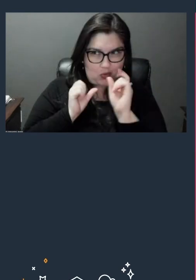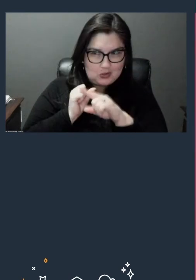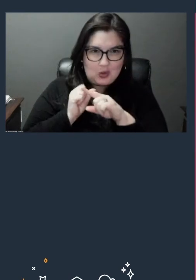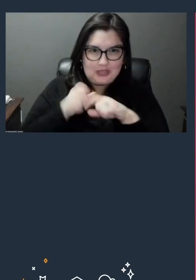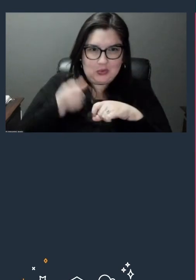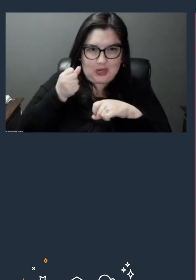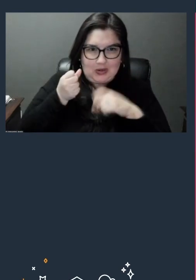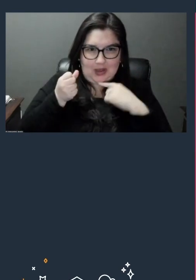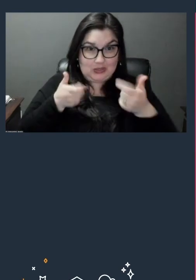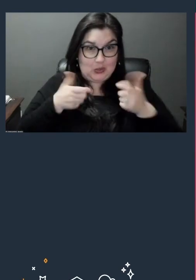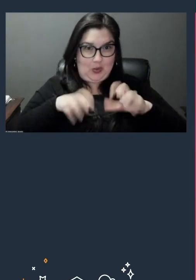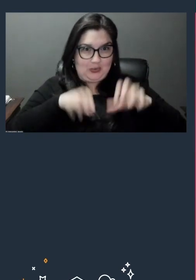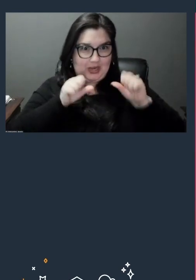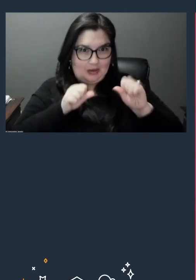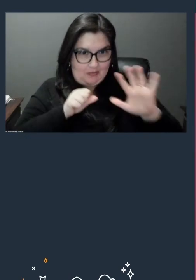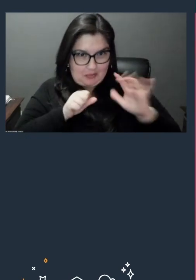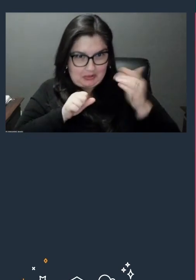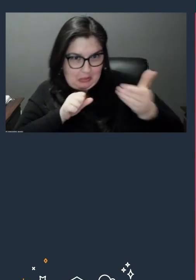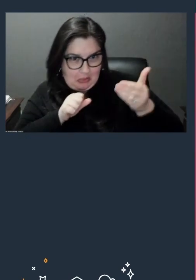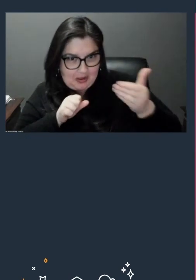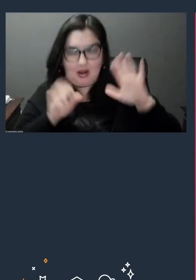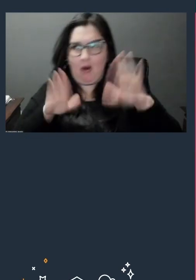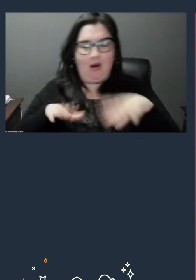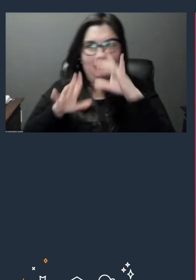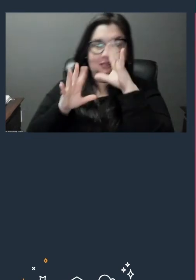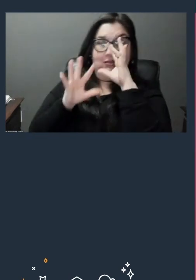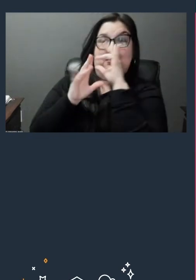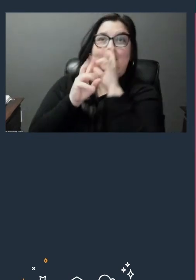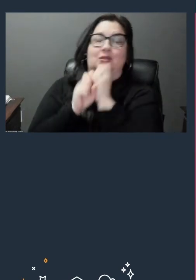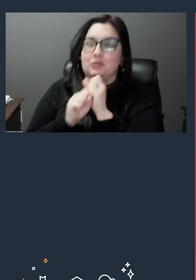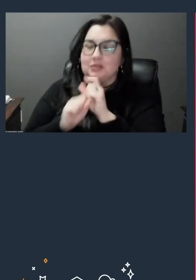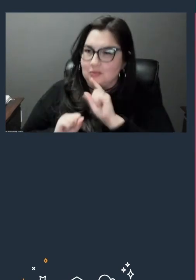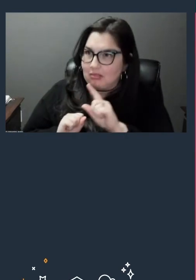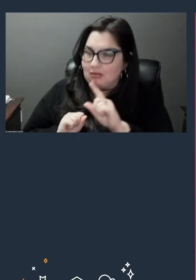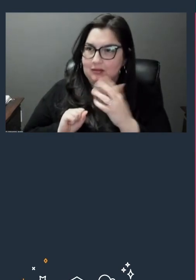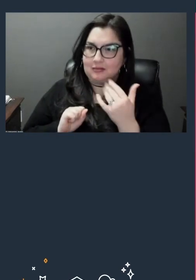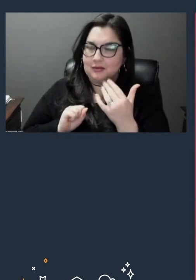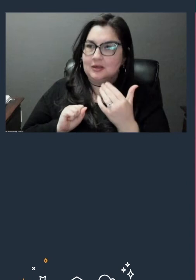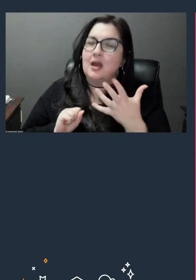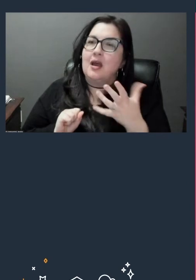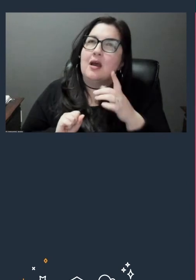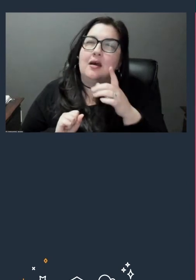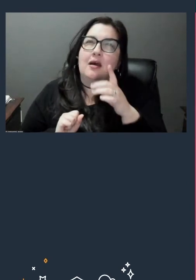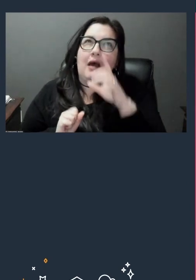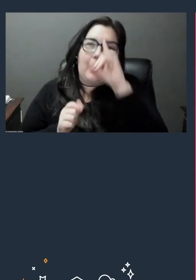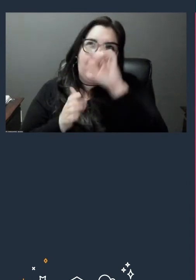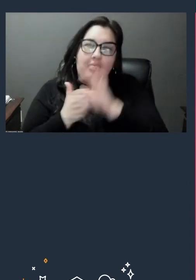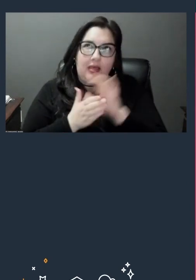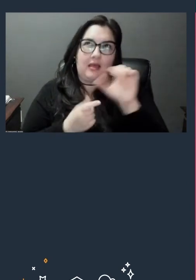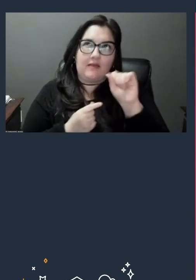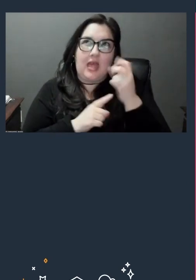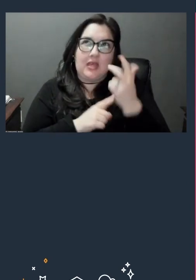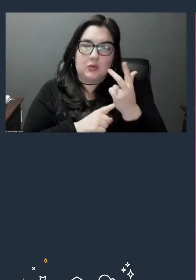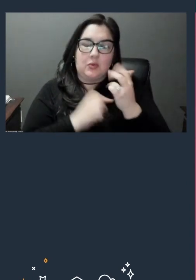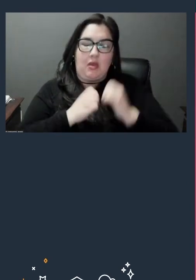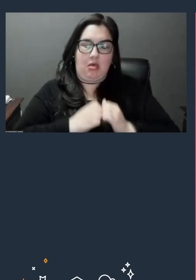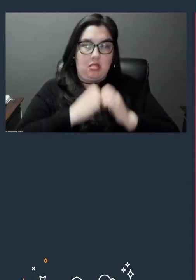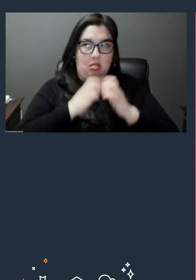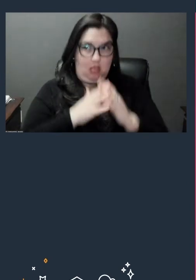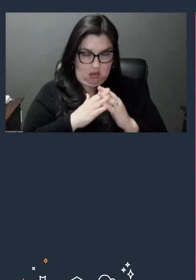Go ahead, go ahead, go ahead. This is just interesting. I believe S3 when launched had eventual consistency.